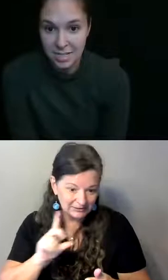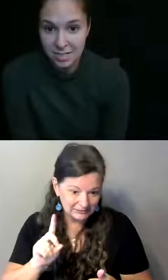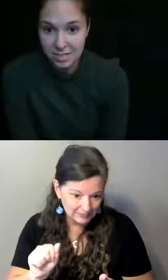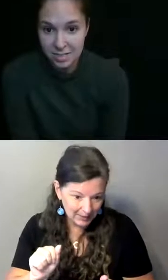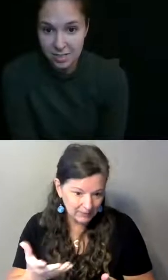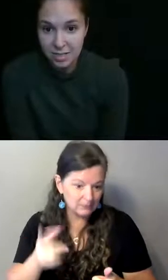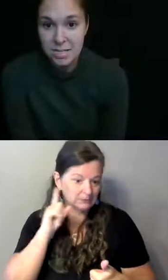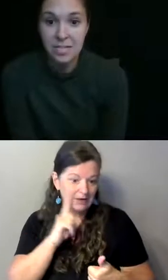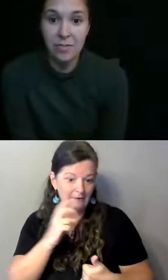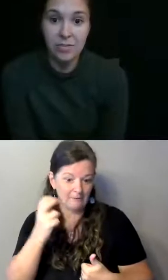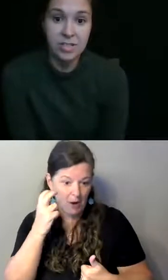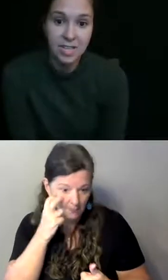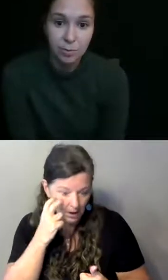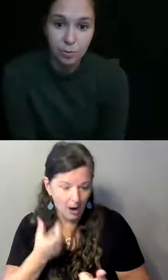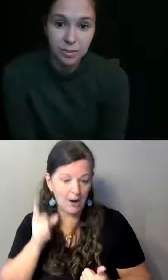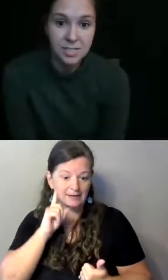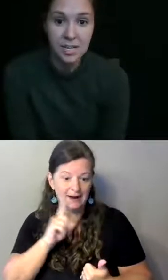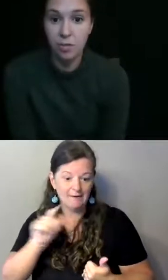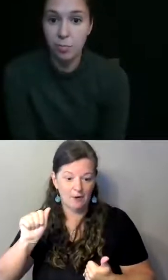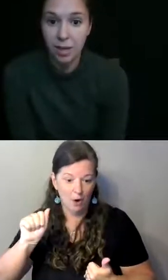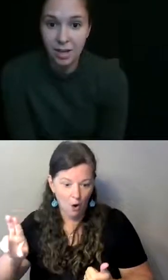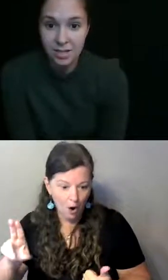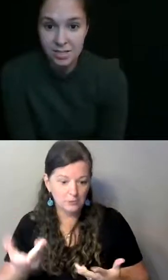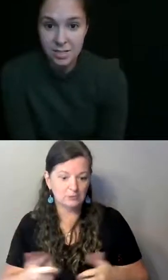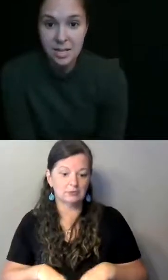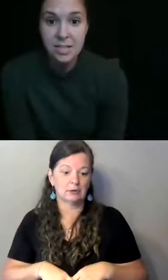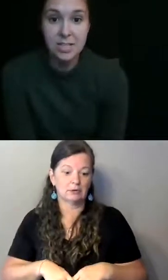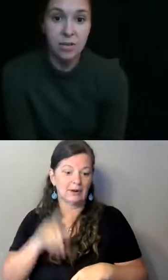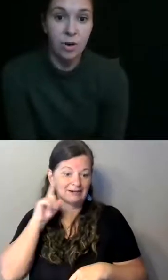needs: Deafdisabled, Deafblind, Deaf Autistic